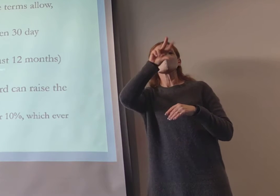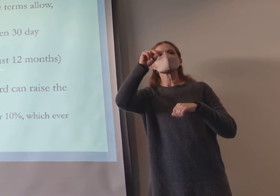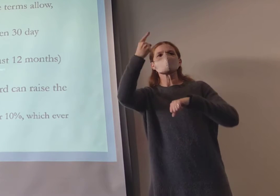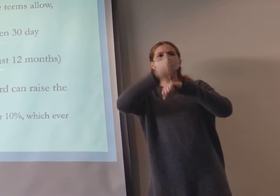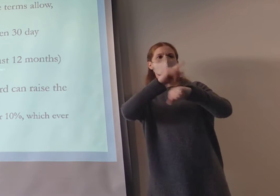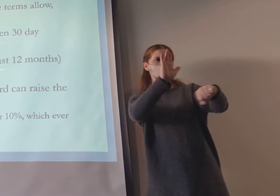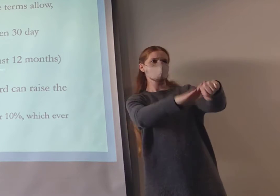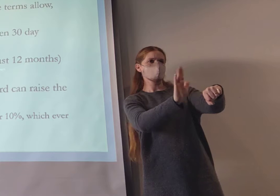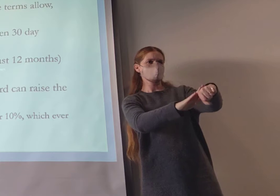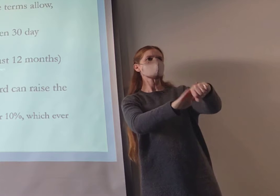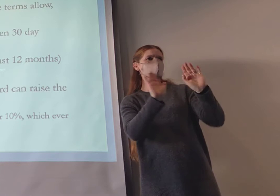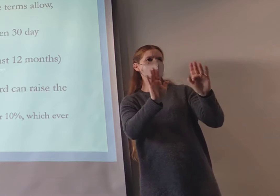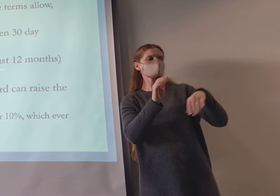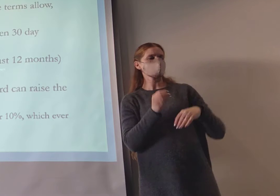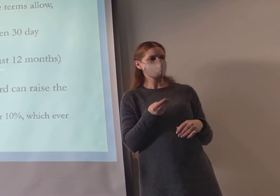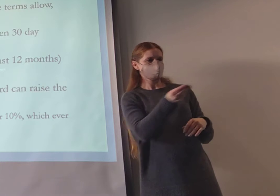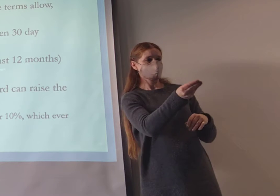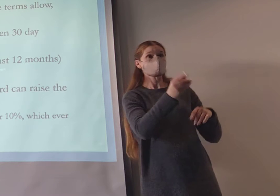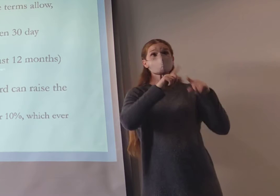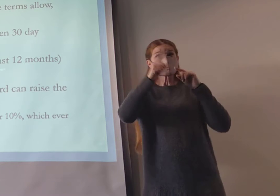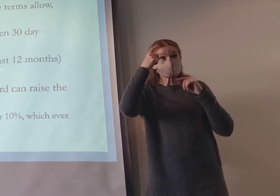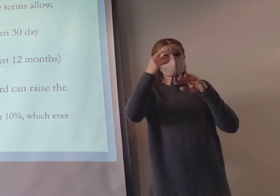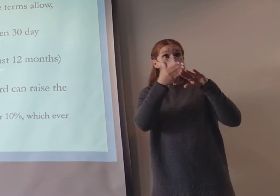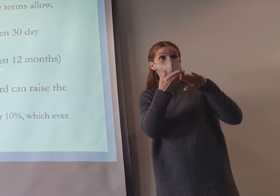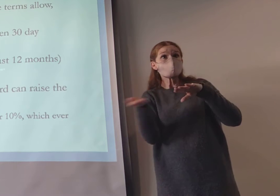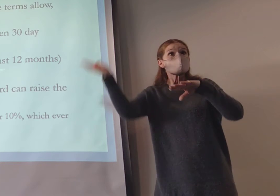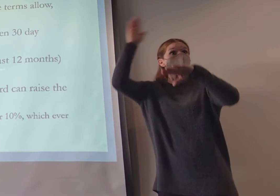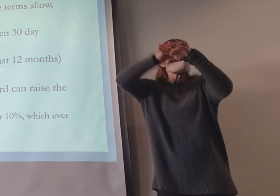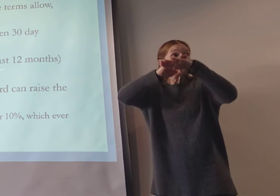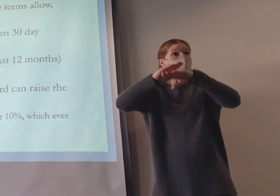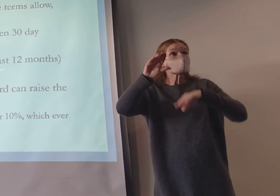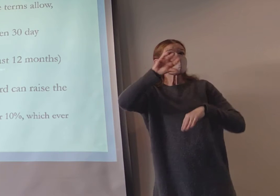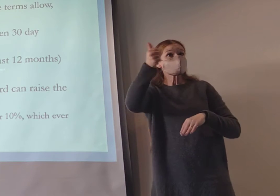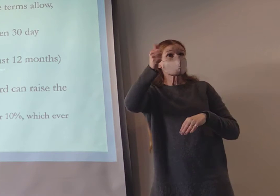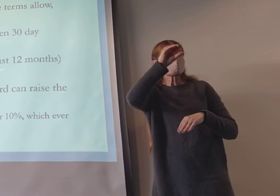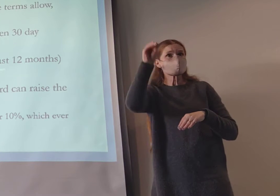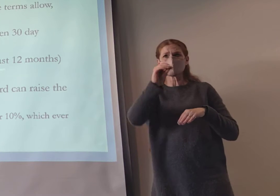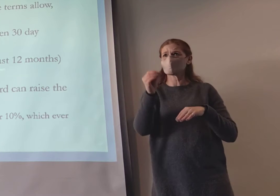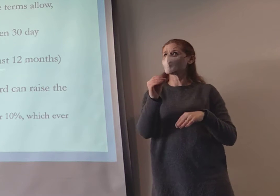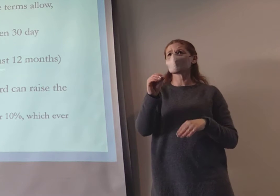If they're increasing it more than that, they have to give 90 days written notice.